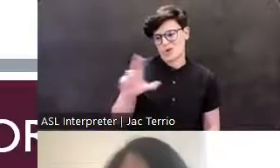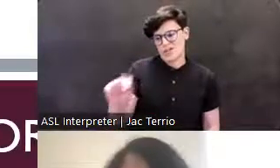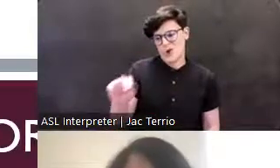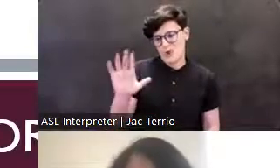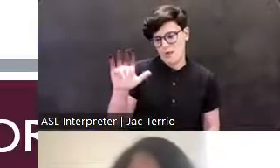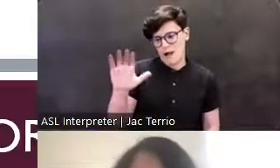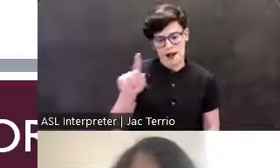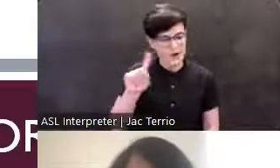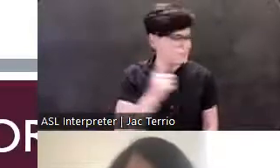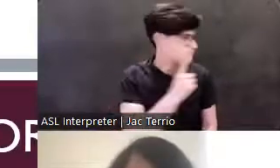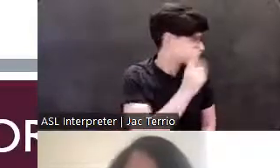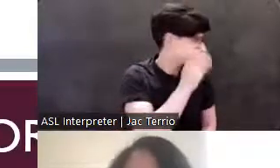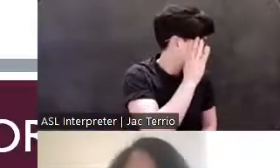That is not how it works.